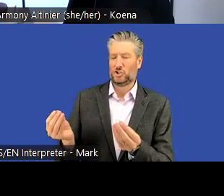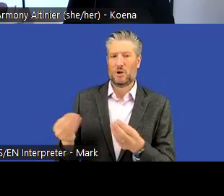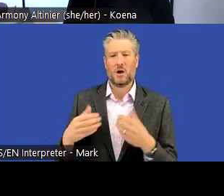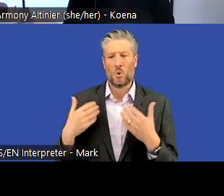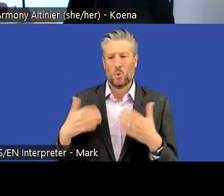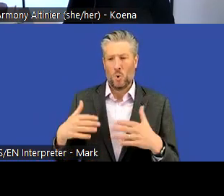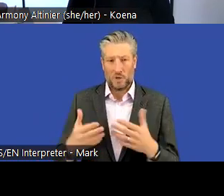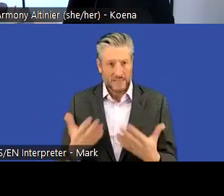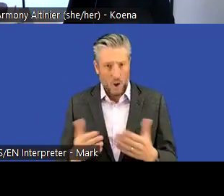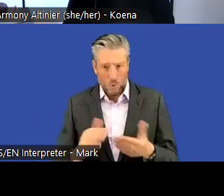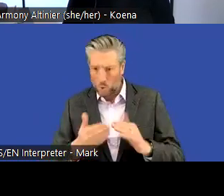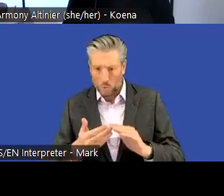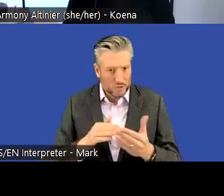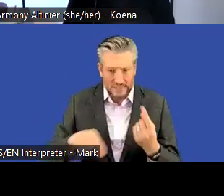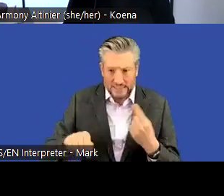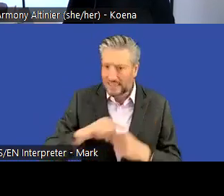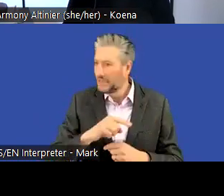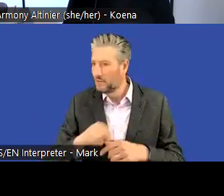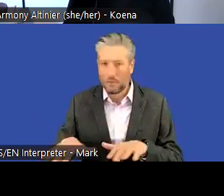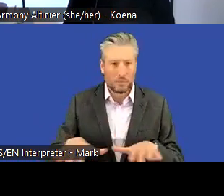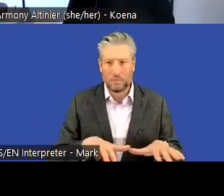So we still are a community.